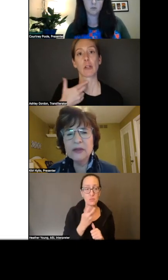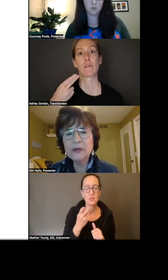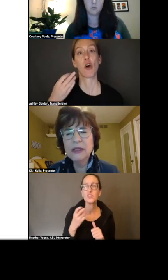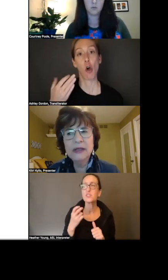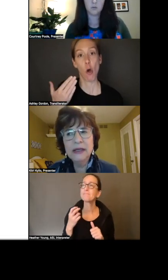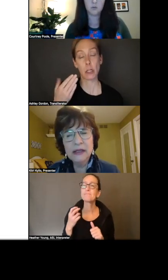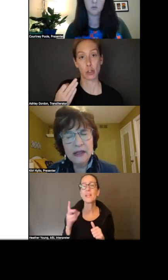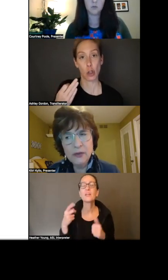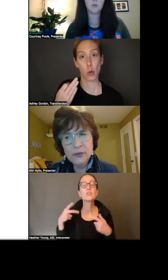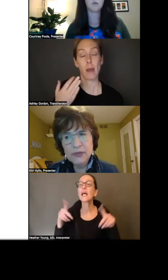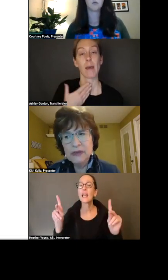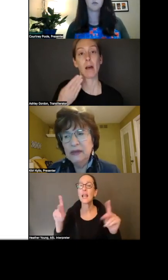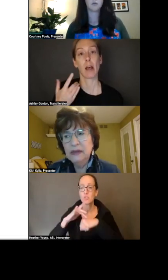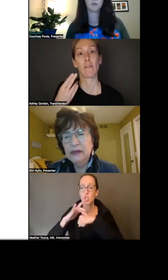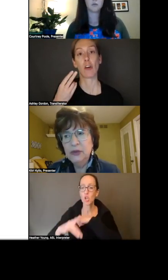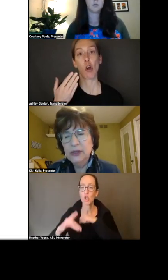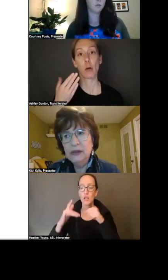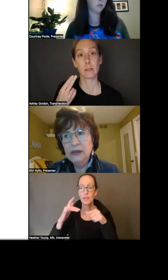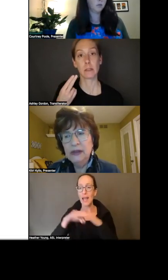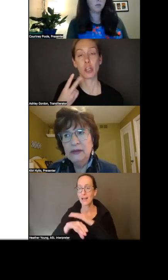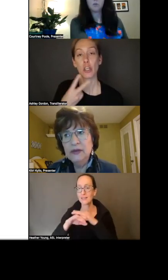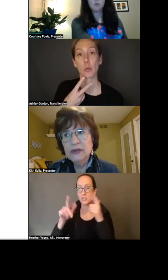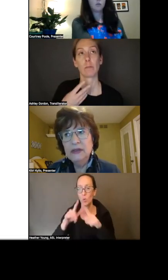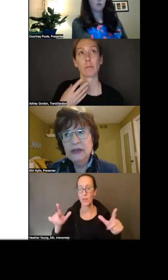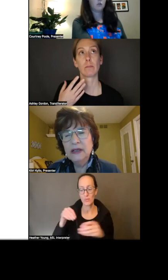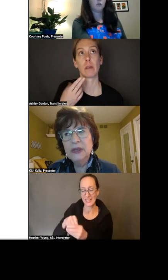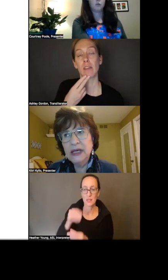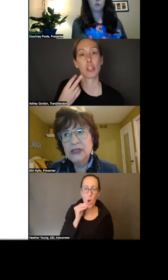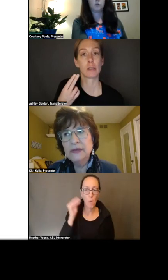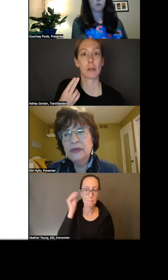So, in a lot of homes, there's an expectation out there